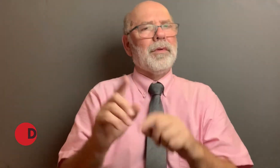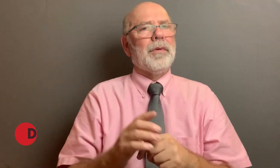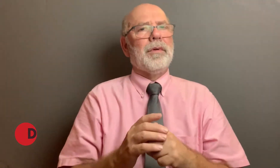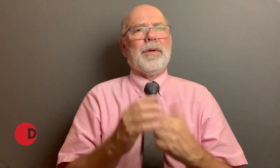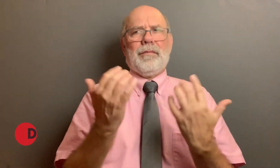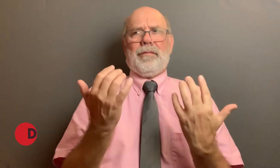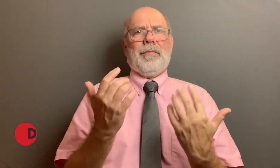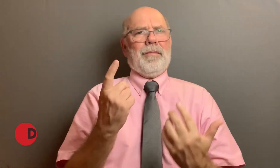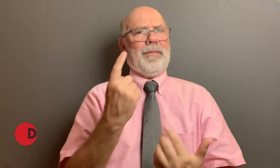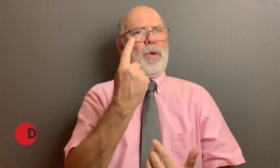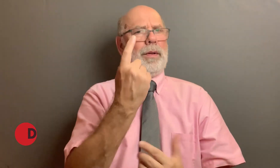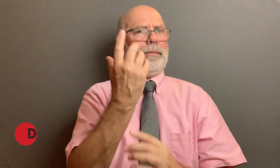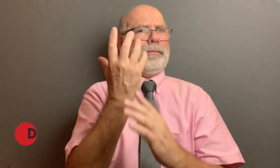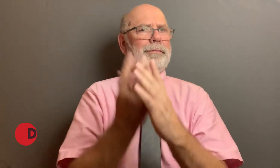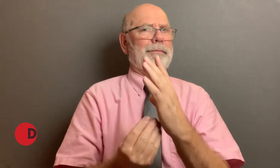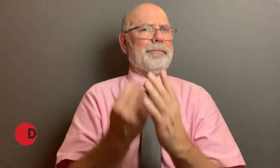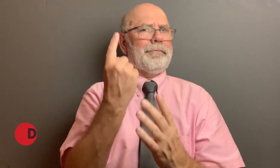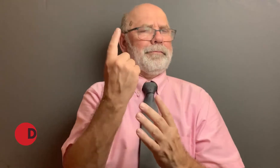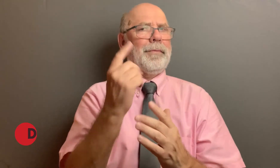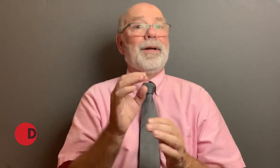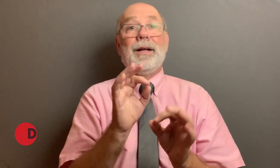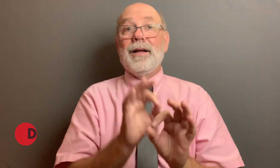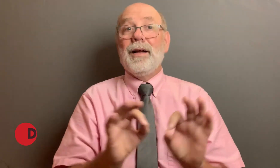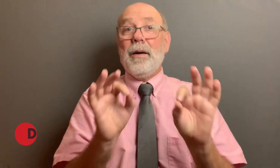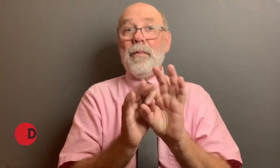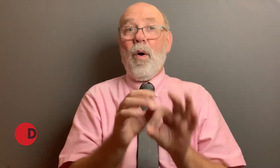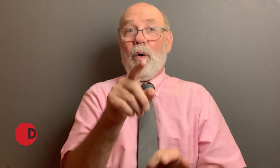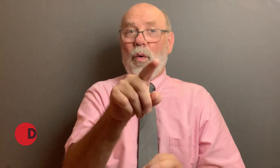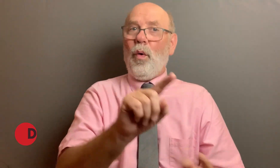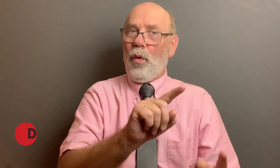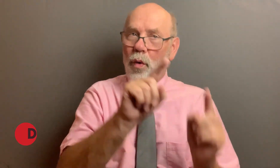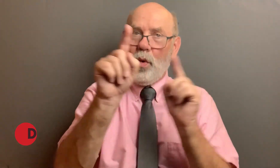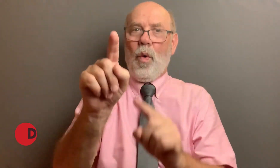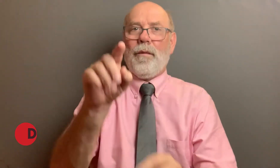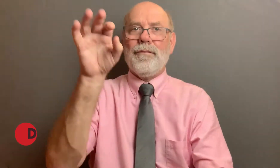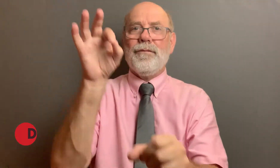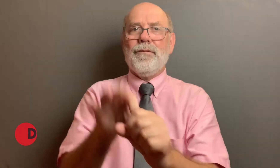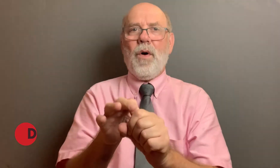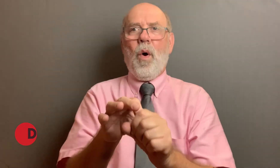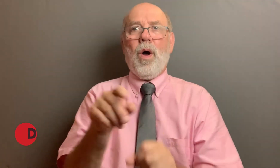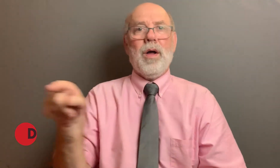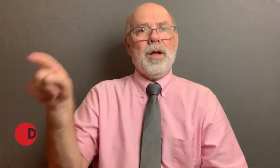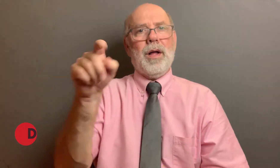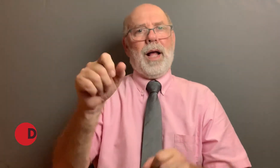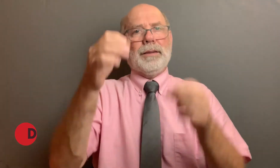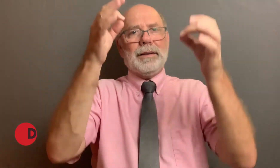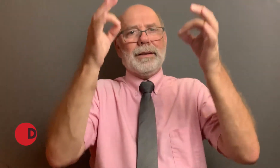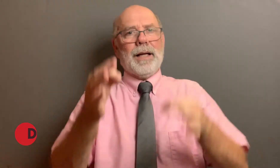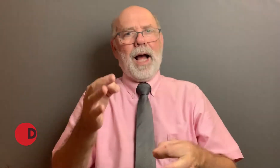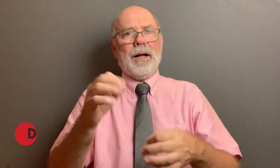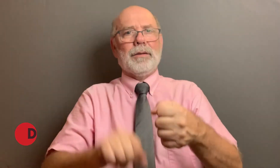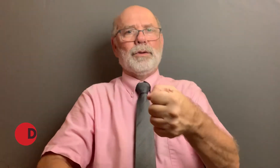It is still missing. It is important that you go and vote so they can